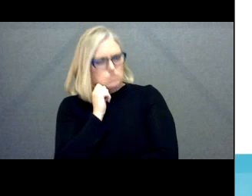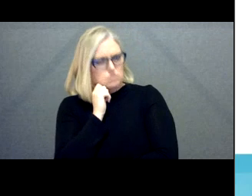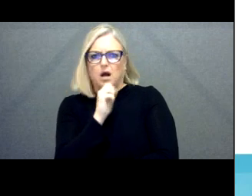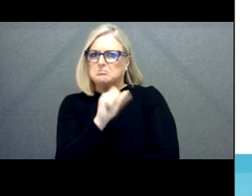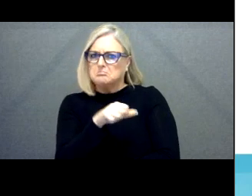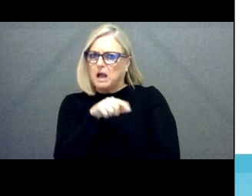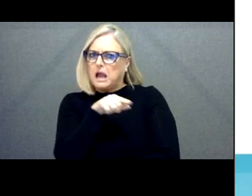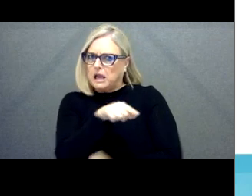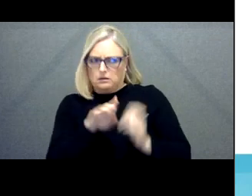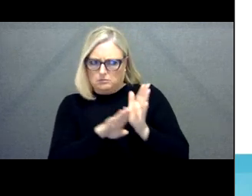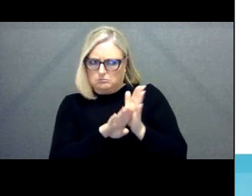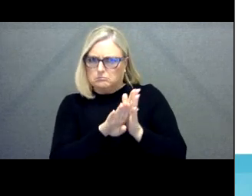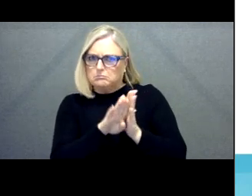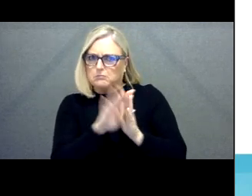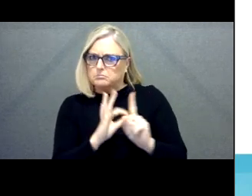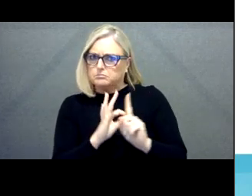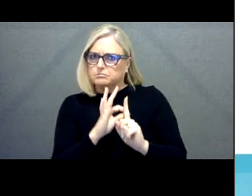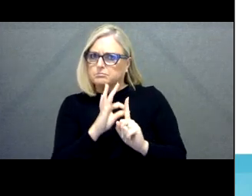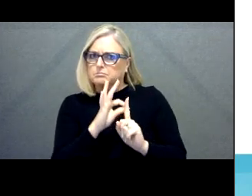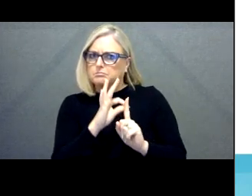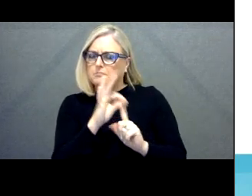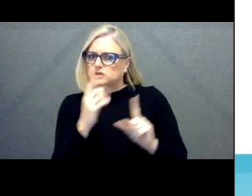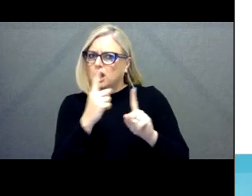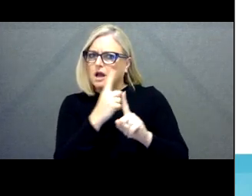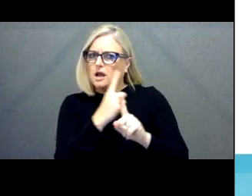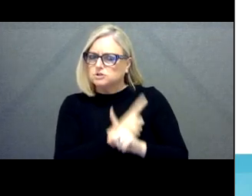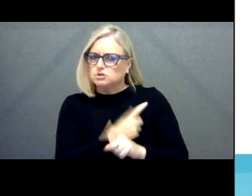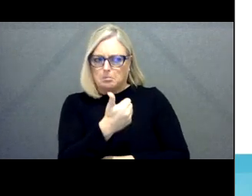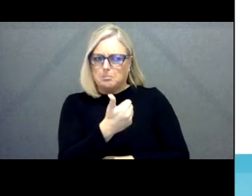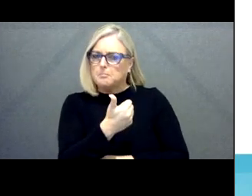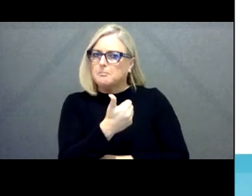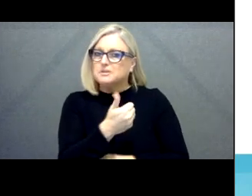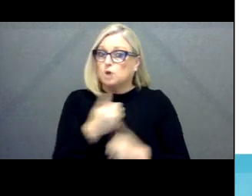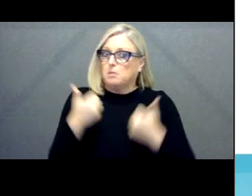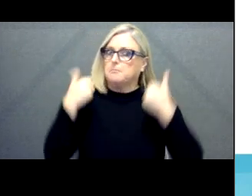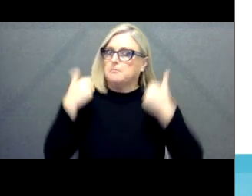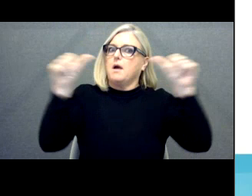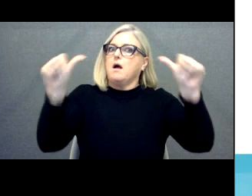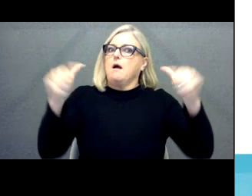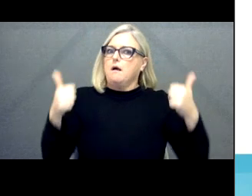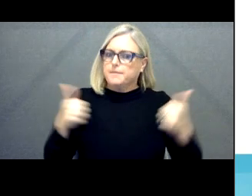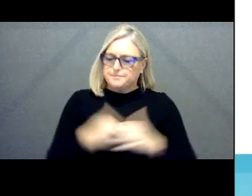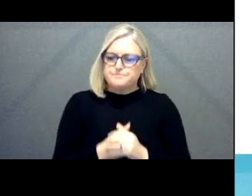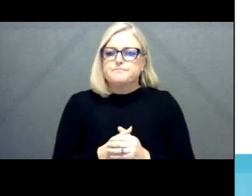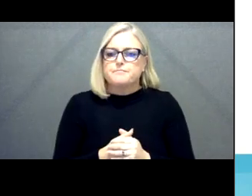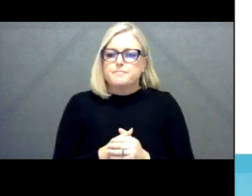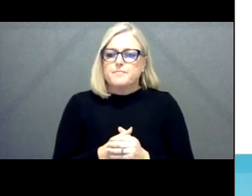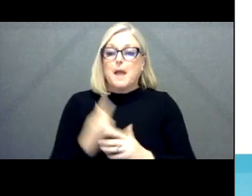and meeting his probation order um which was great to see um and also Prosecutions noted the